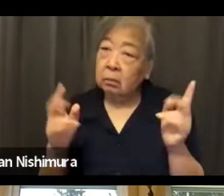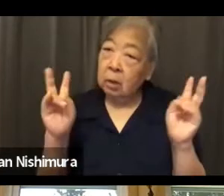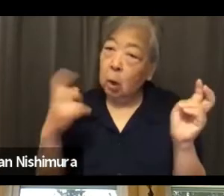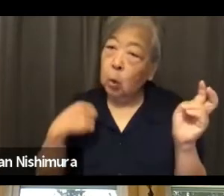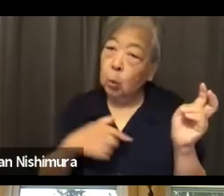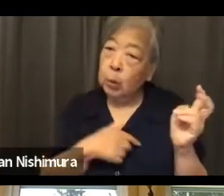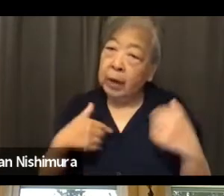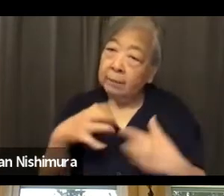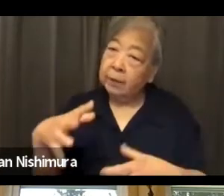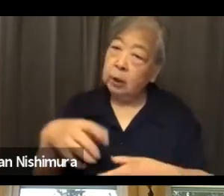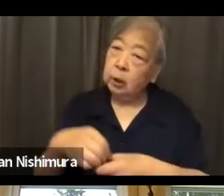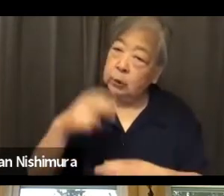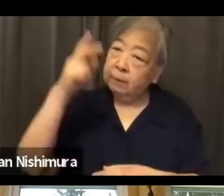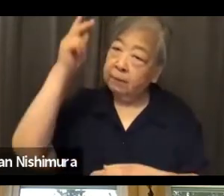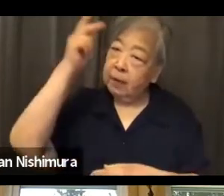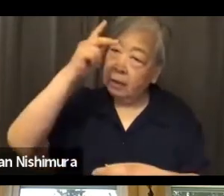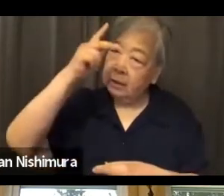when it comes to access.